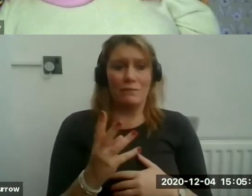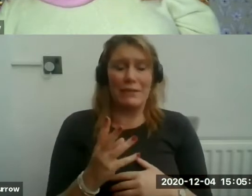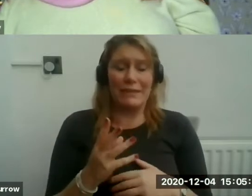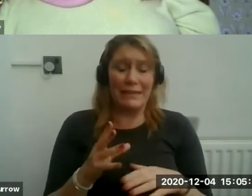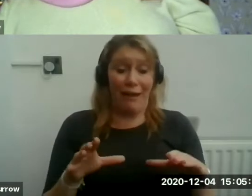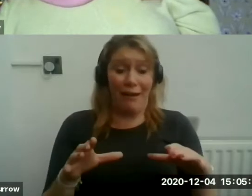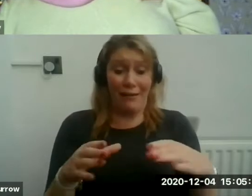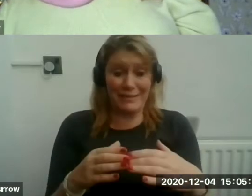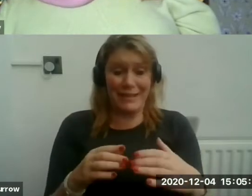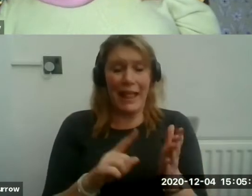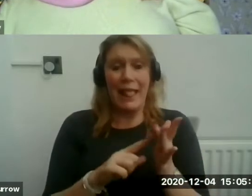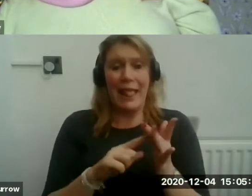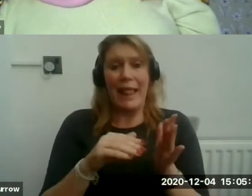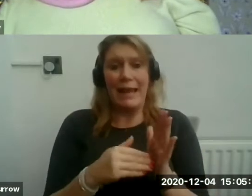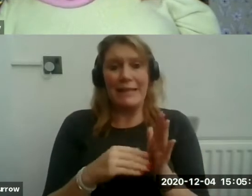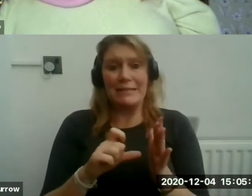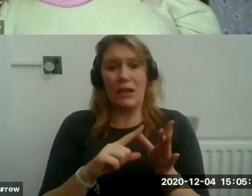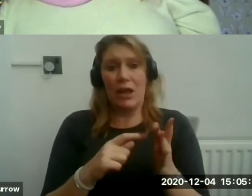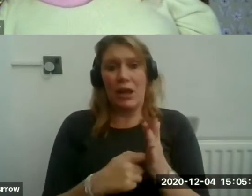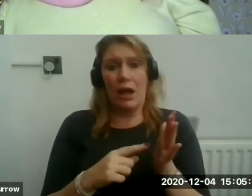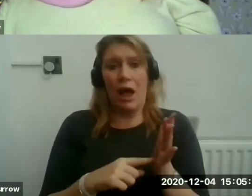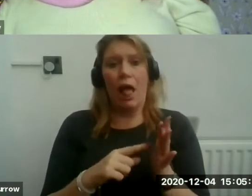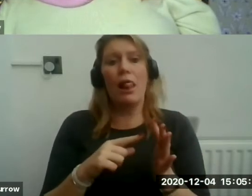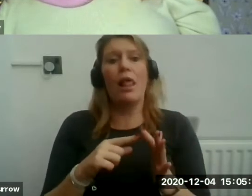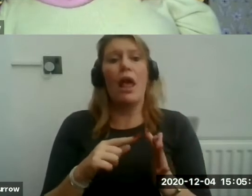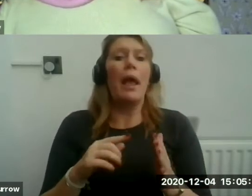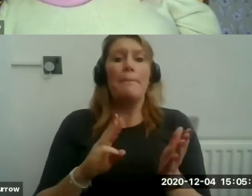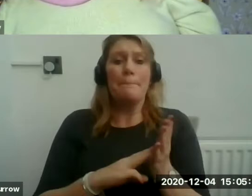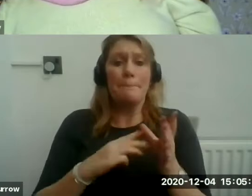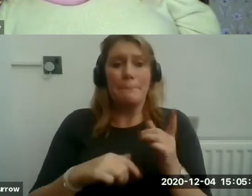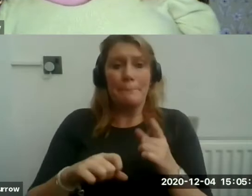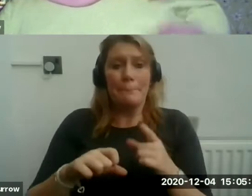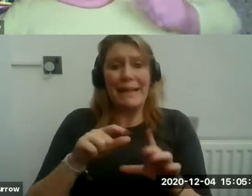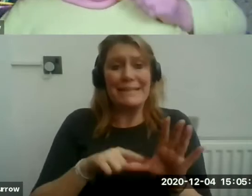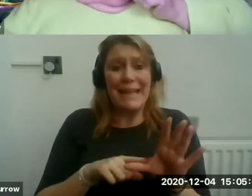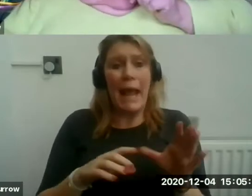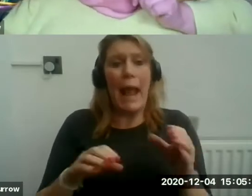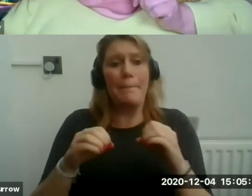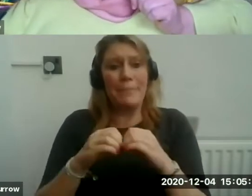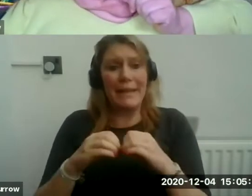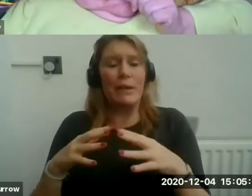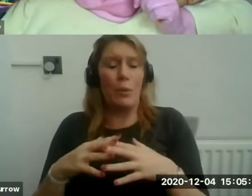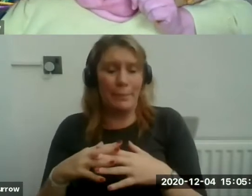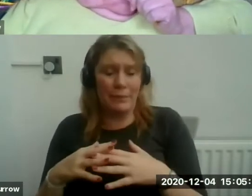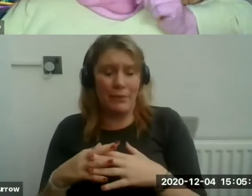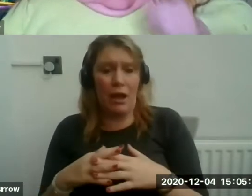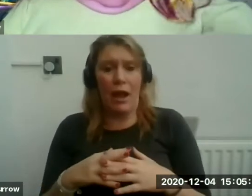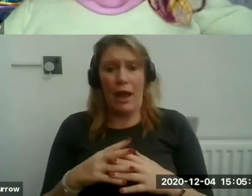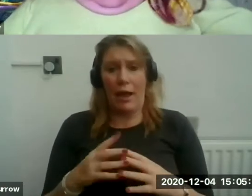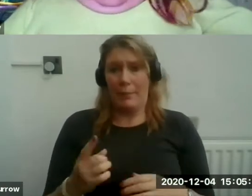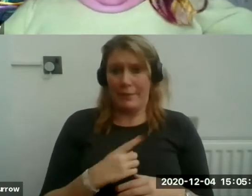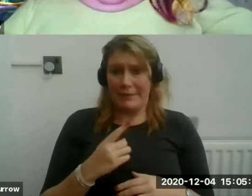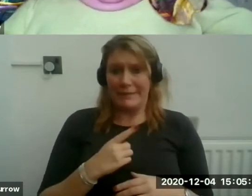Colleran and Bea Webster. I was also in the piece but I was the low budget --